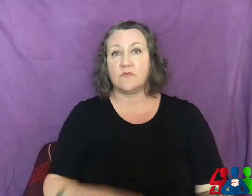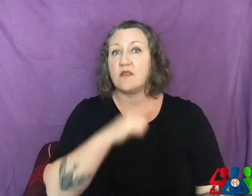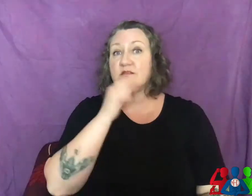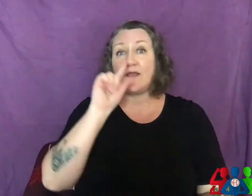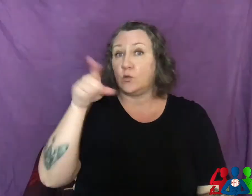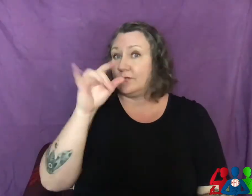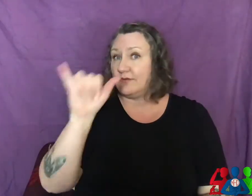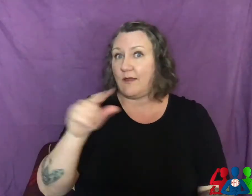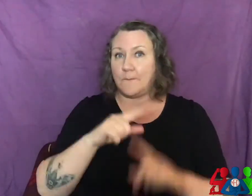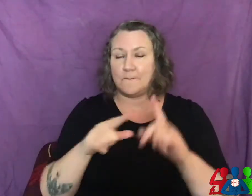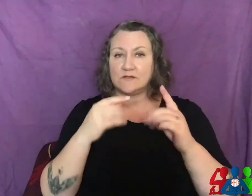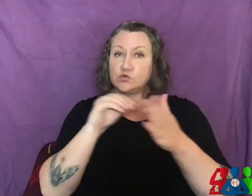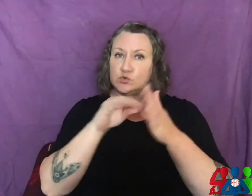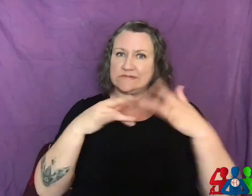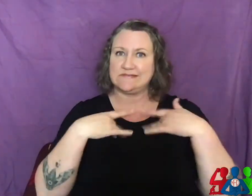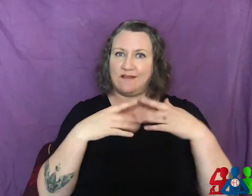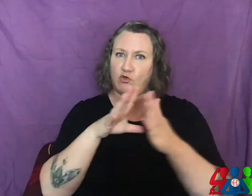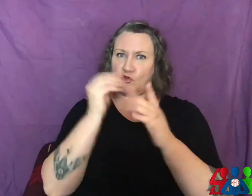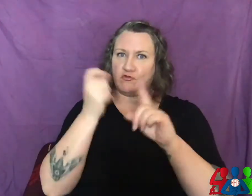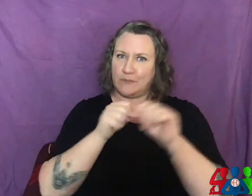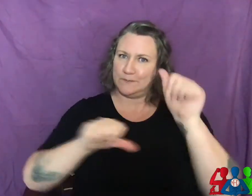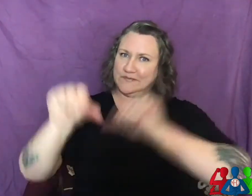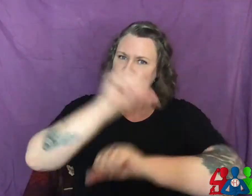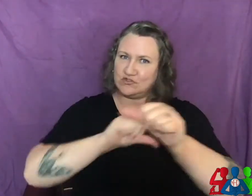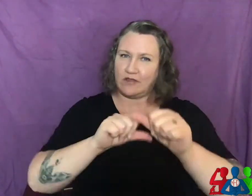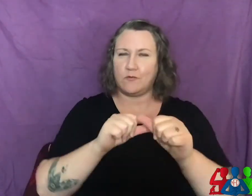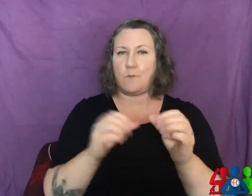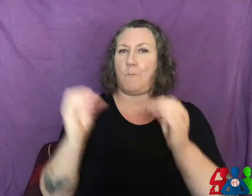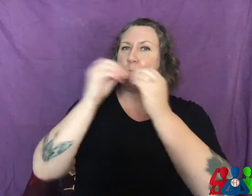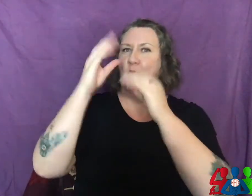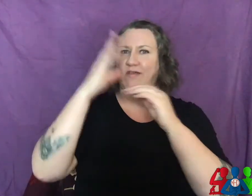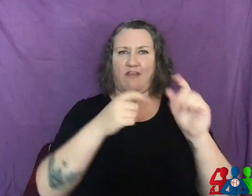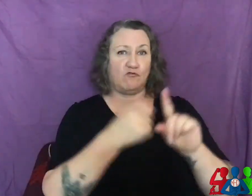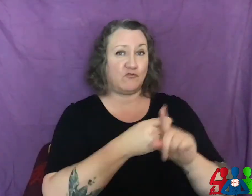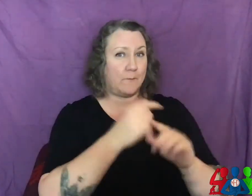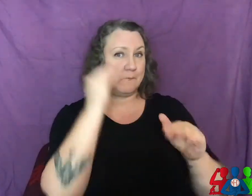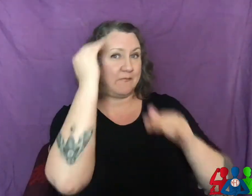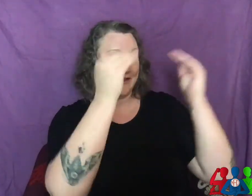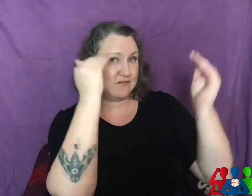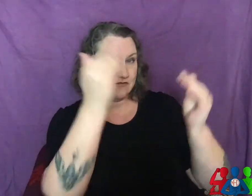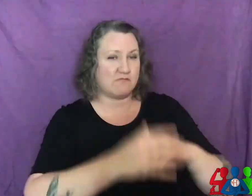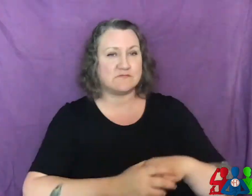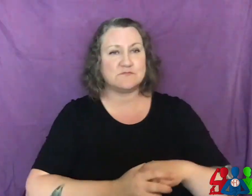for them to communicate with their peers. Not only that, students learn from each other,